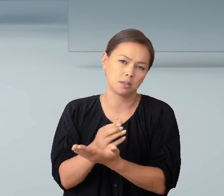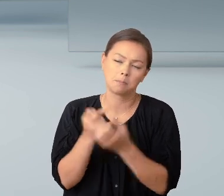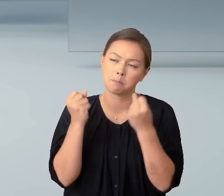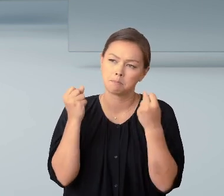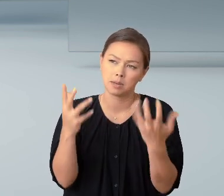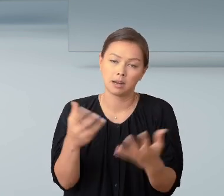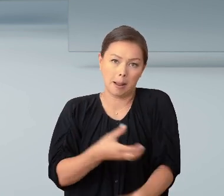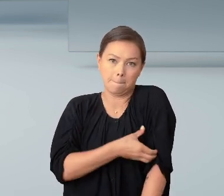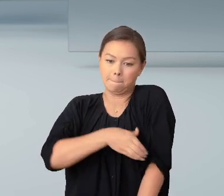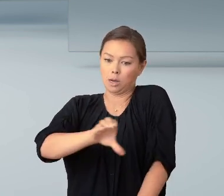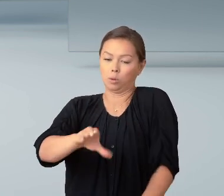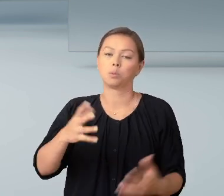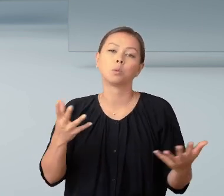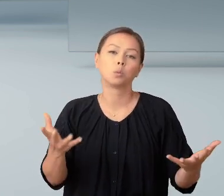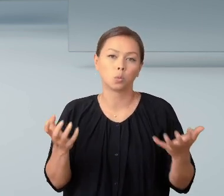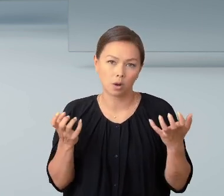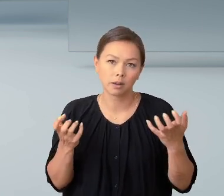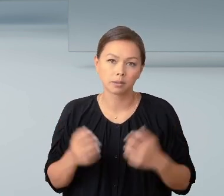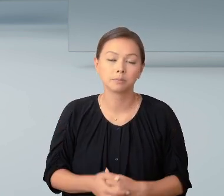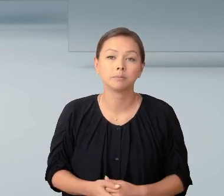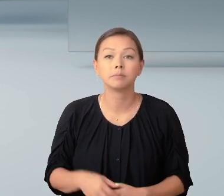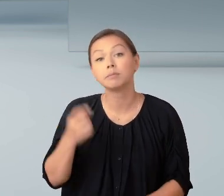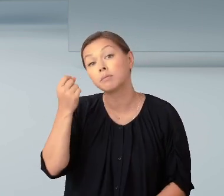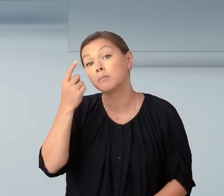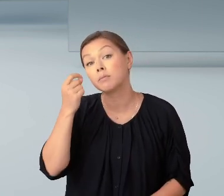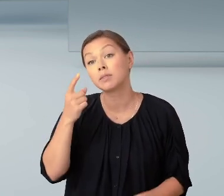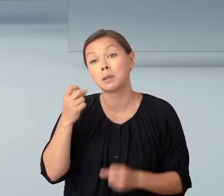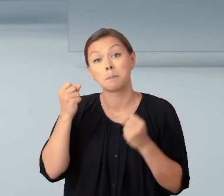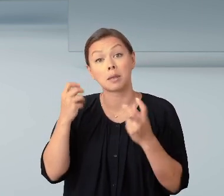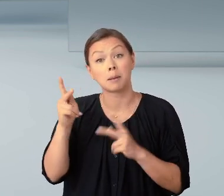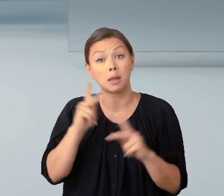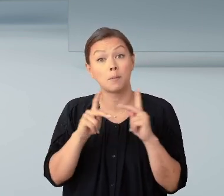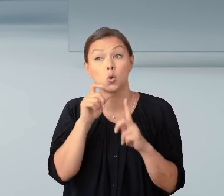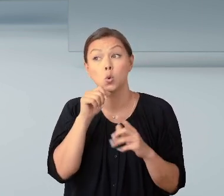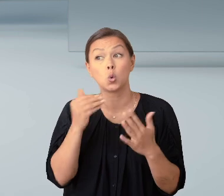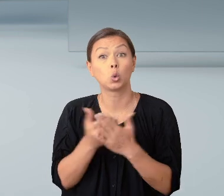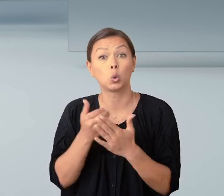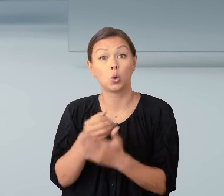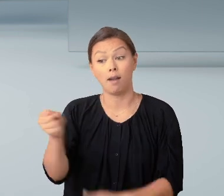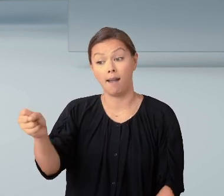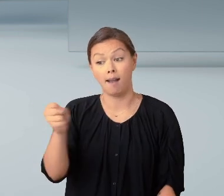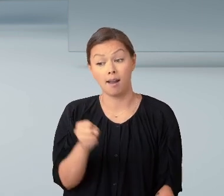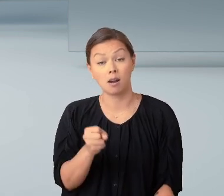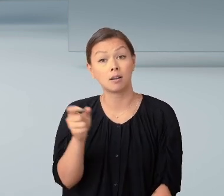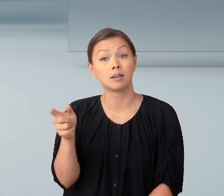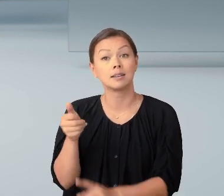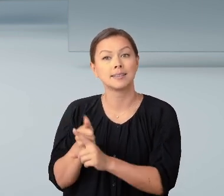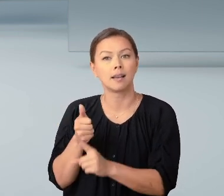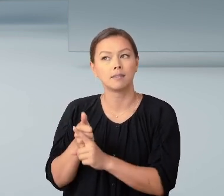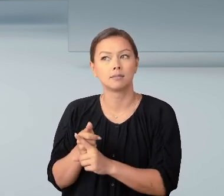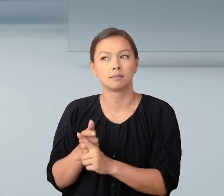too, most people coming into the workforce today, their cloud solution is all they know. They don't know there's actually something that's